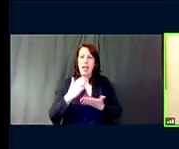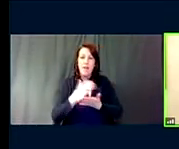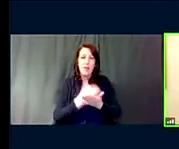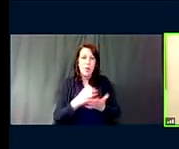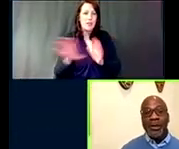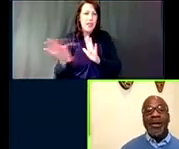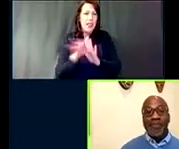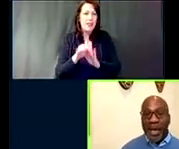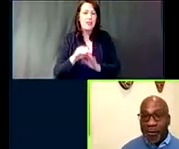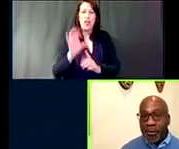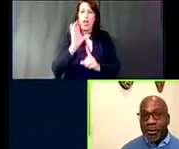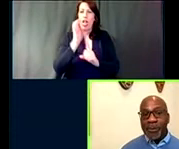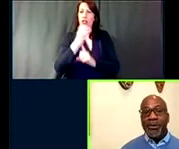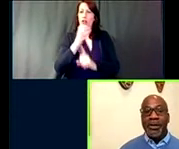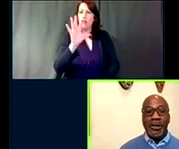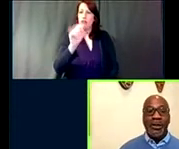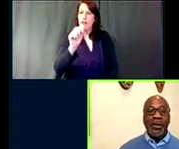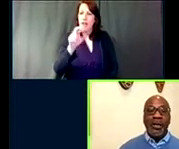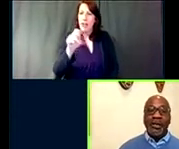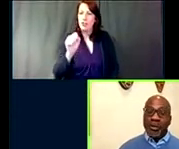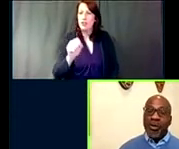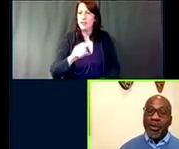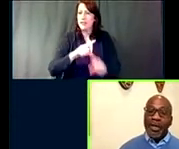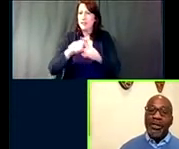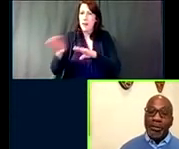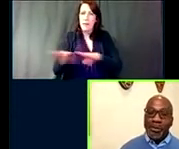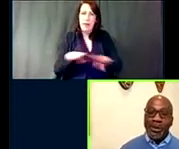IMMUNE SYSTEM, SO WEATHERING,